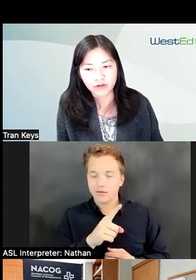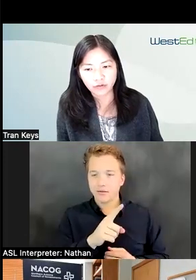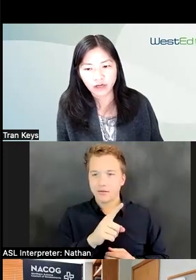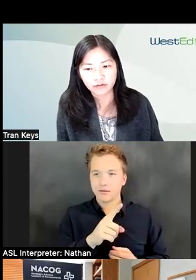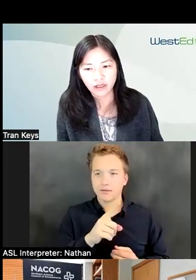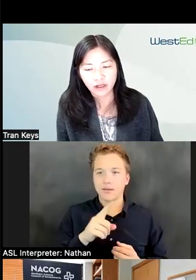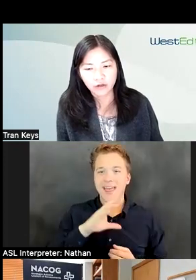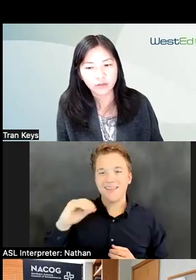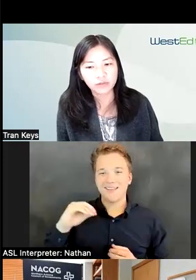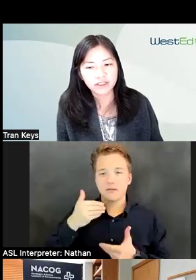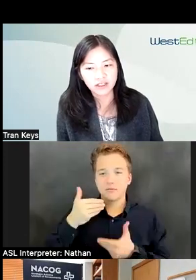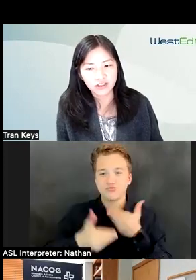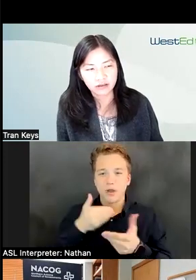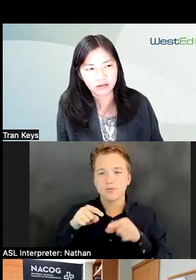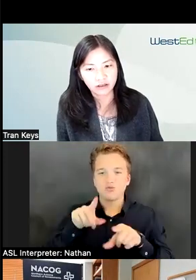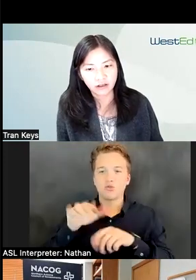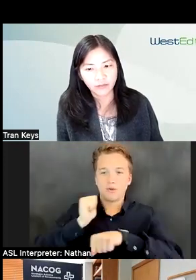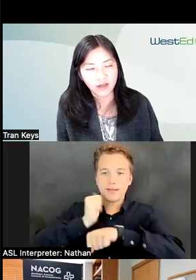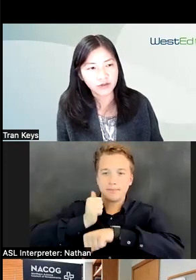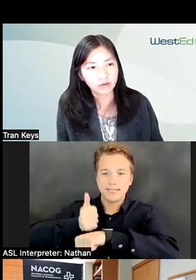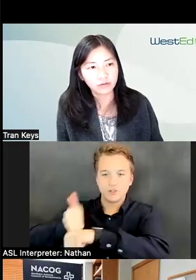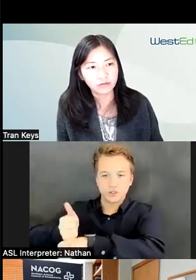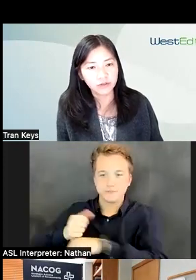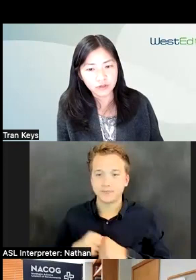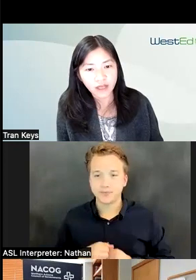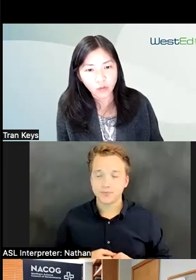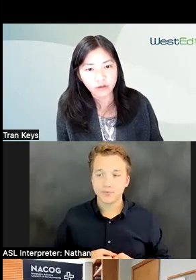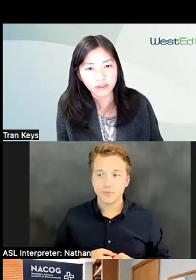throughout your implementation. So, you do that quarterly.